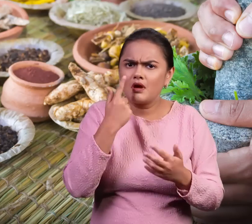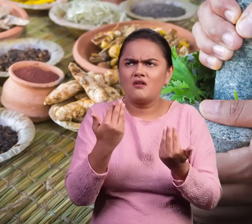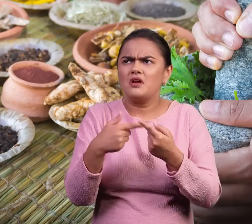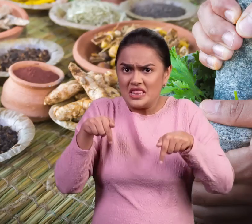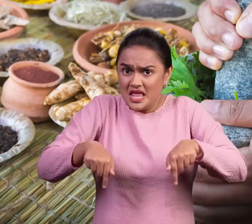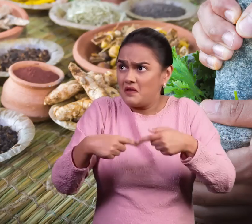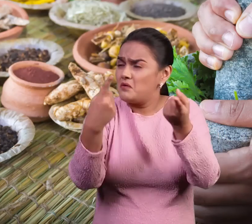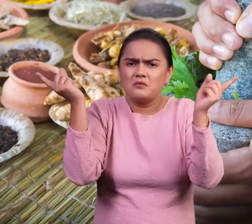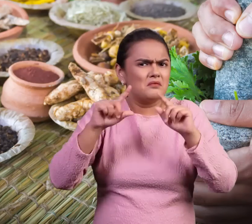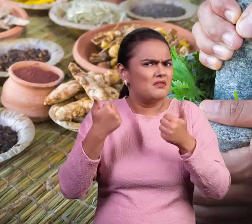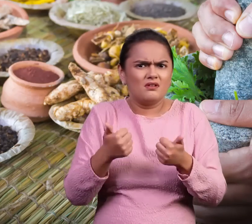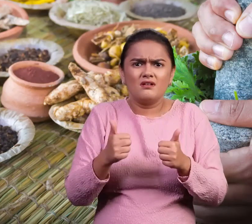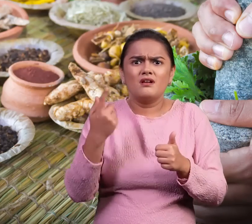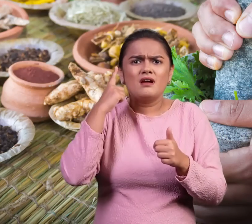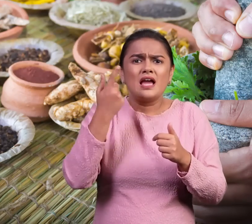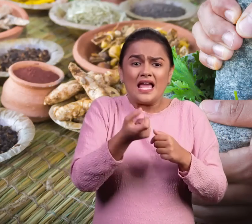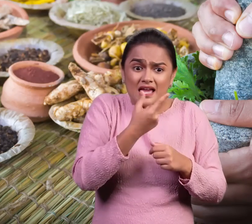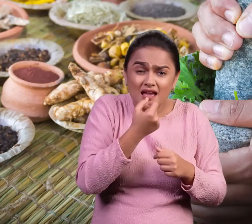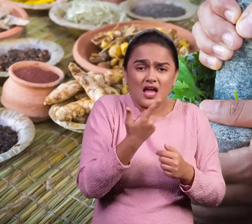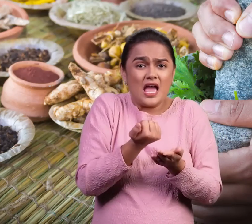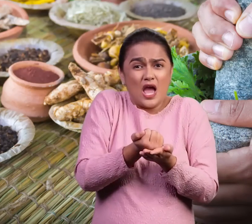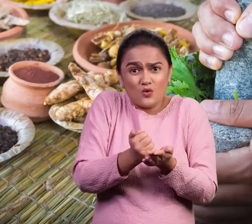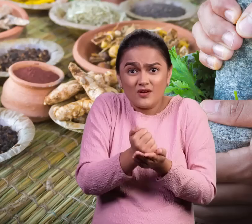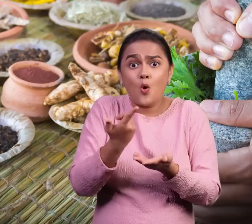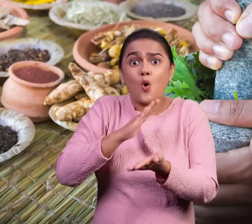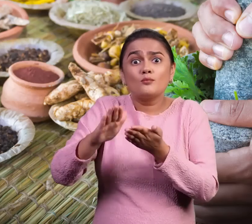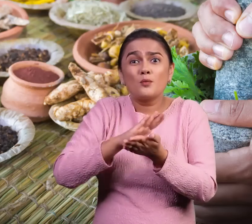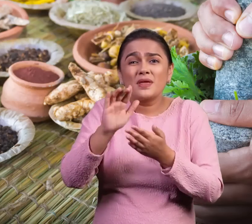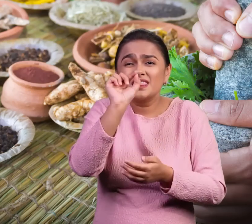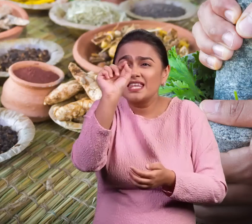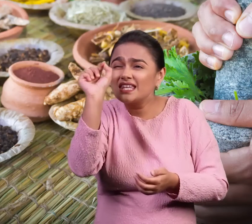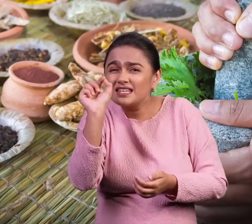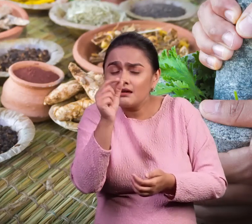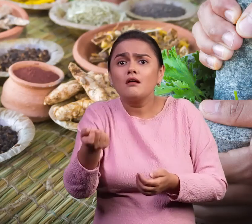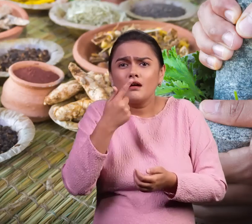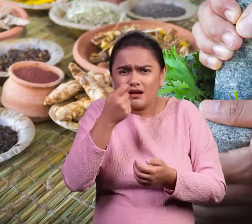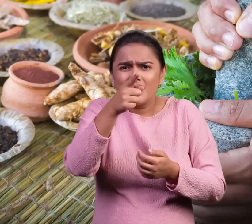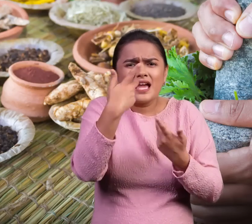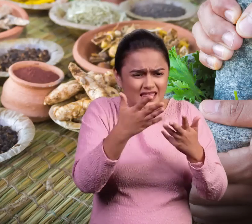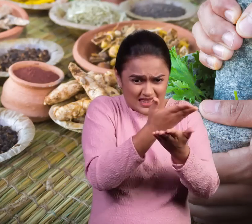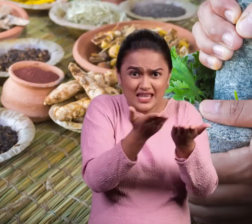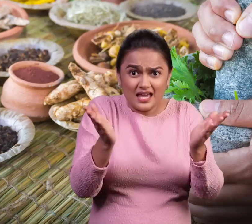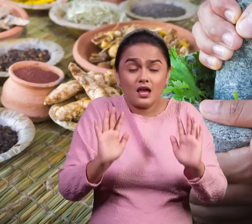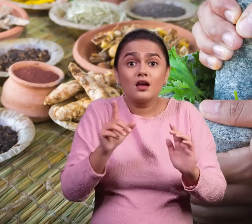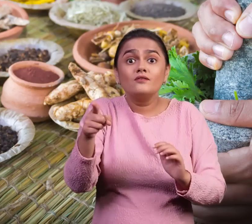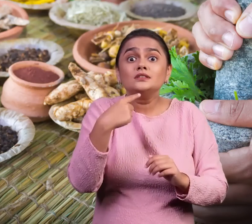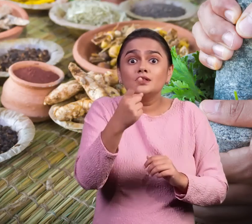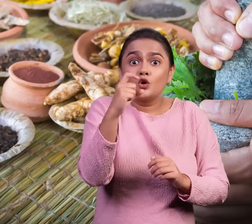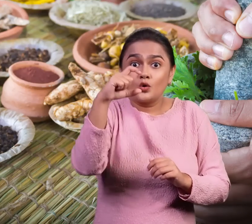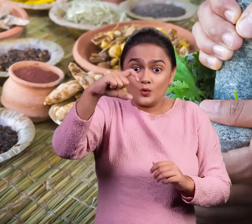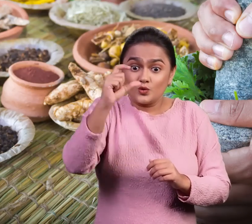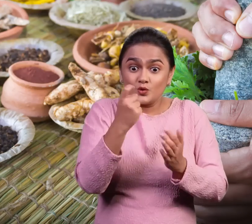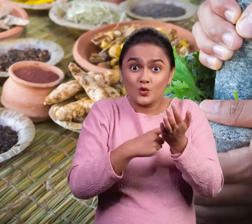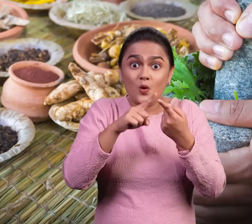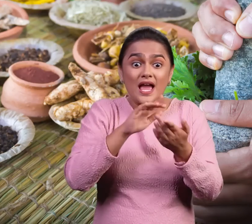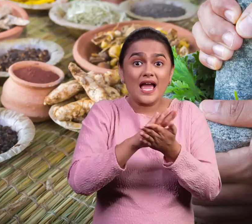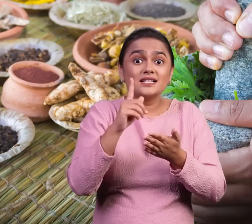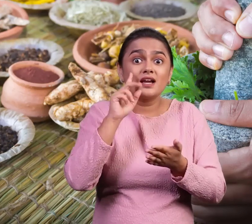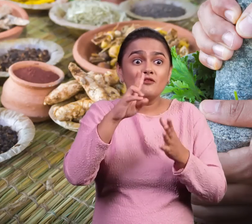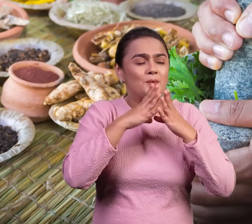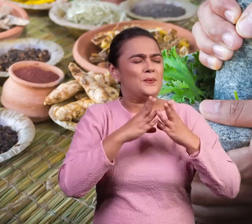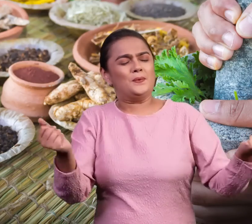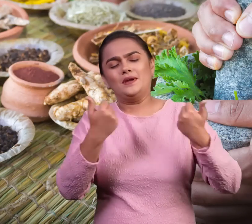There is no cure for HIV in allopathy, Ayurveda, homeopathy or other branch of medicine.